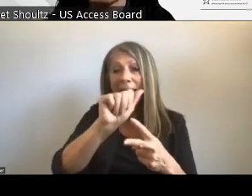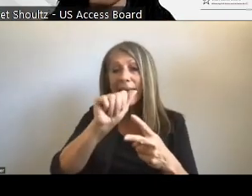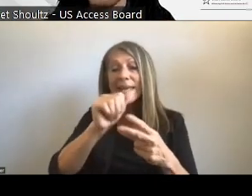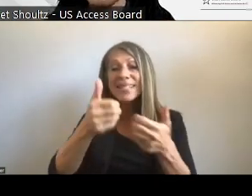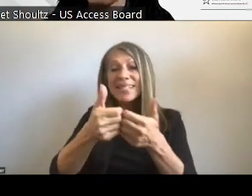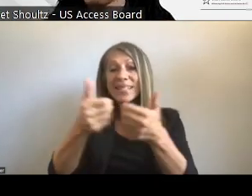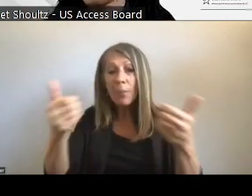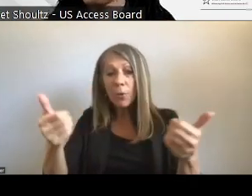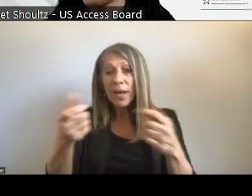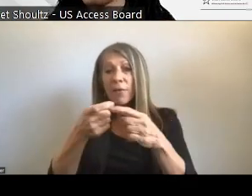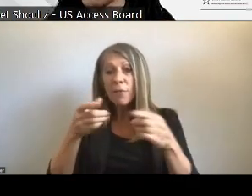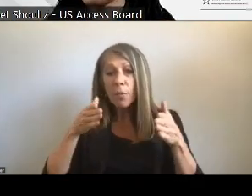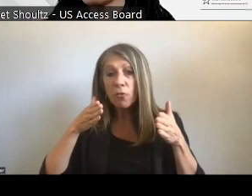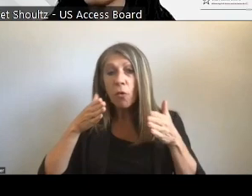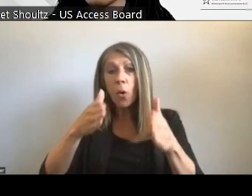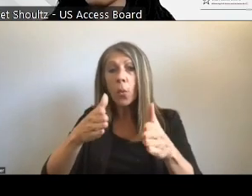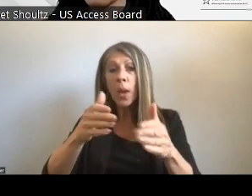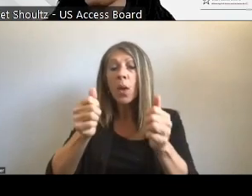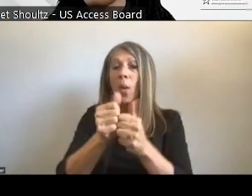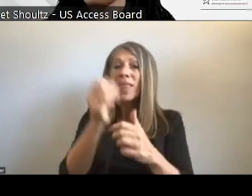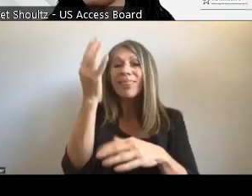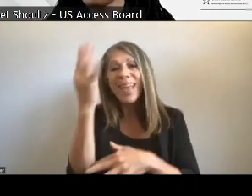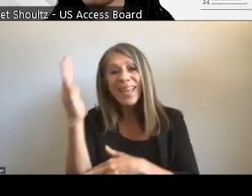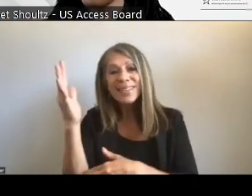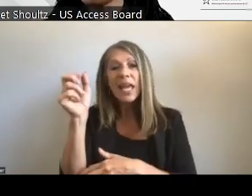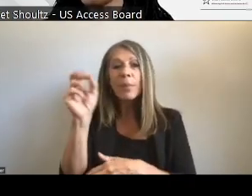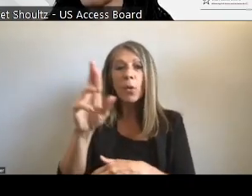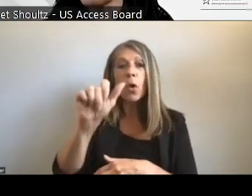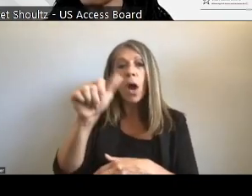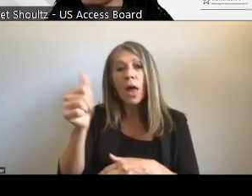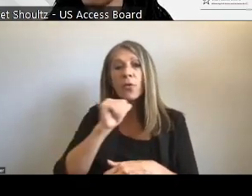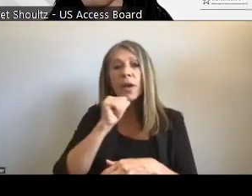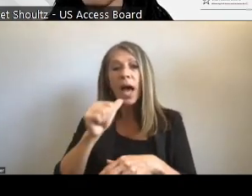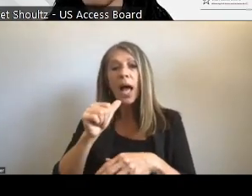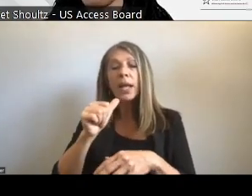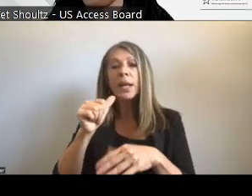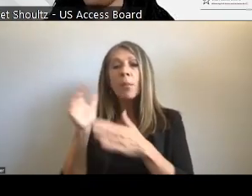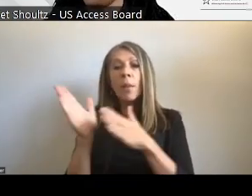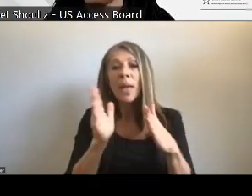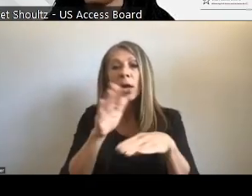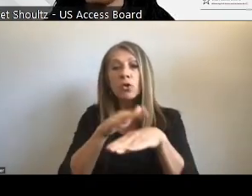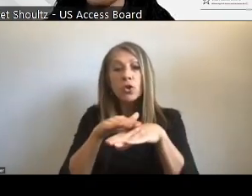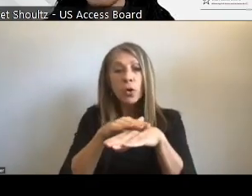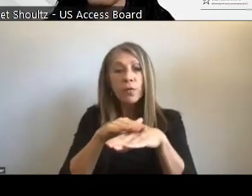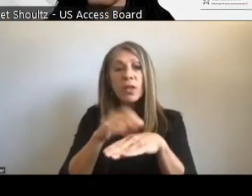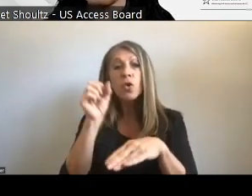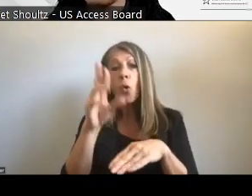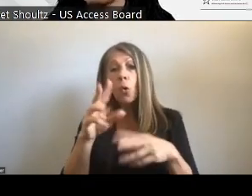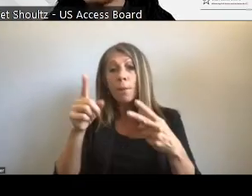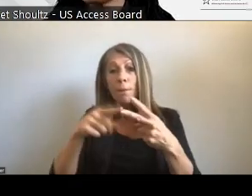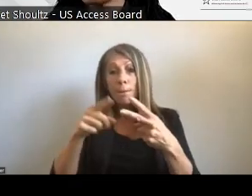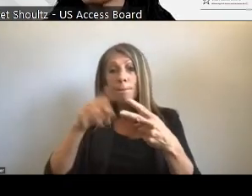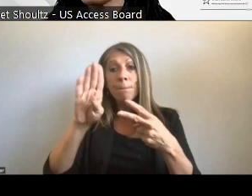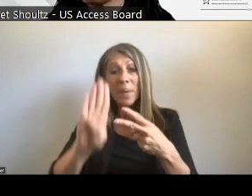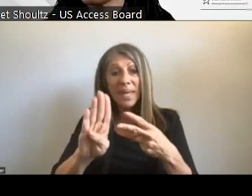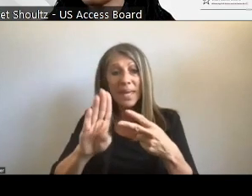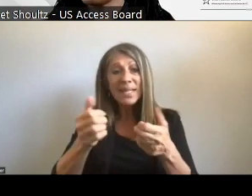separated from the roadway with landscaping or other non-prepared surface, or (b) separated from